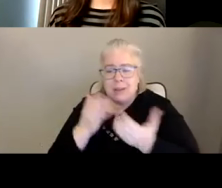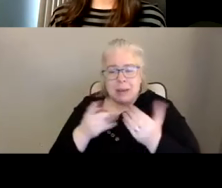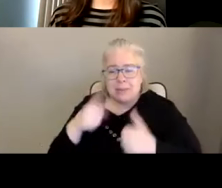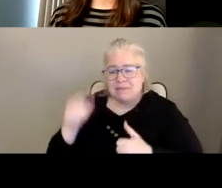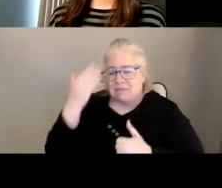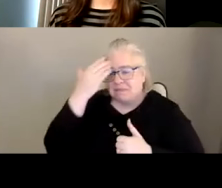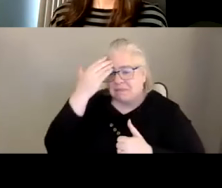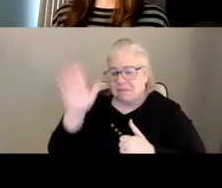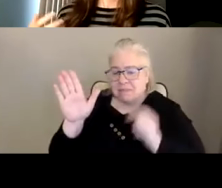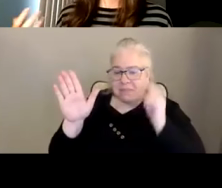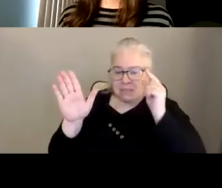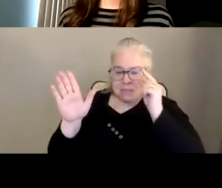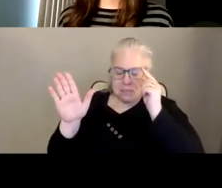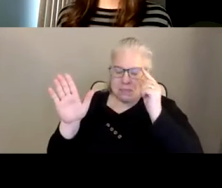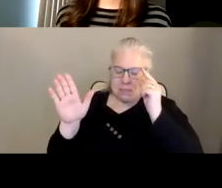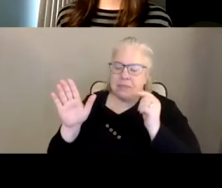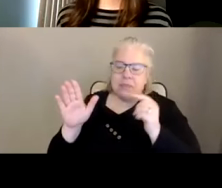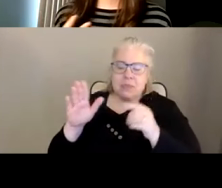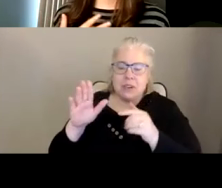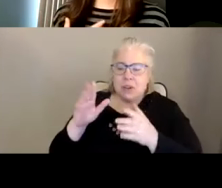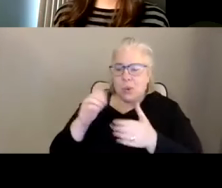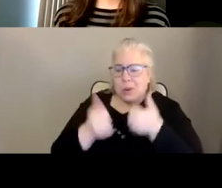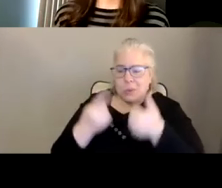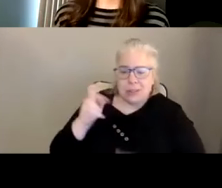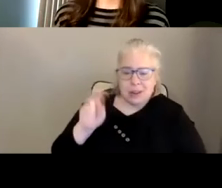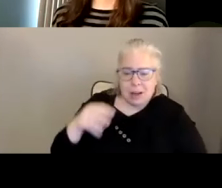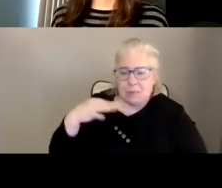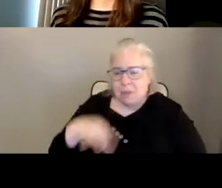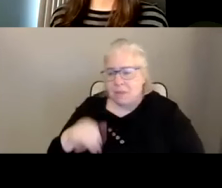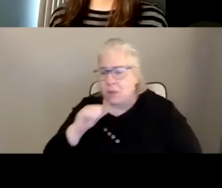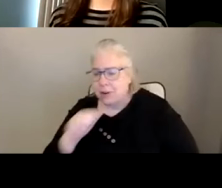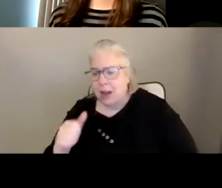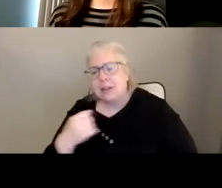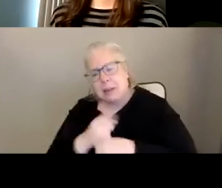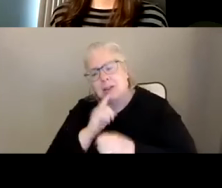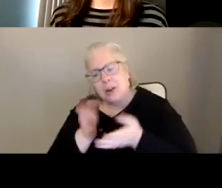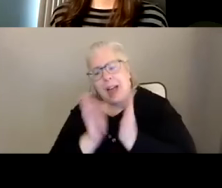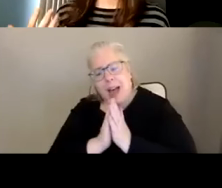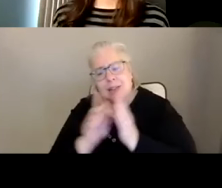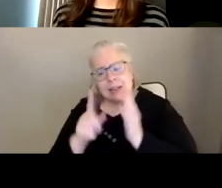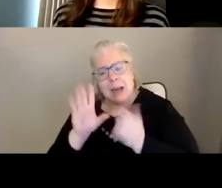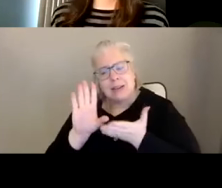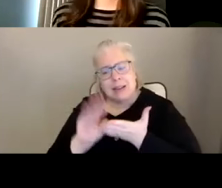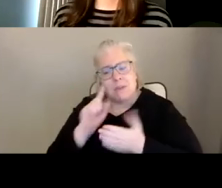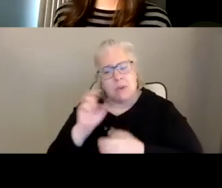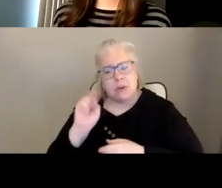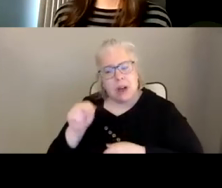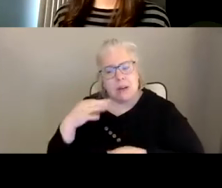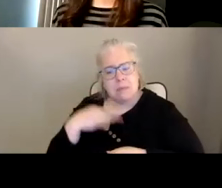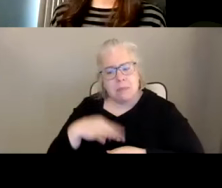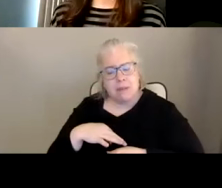or which organizations are non-profits and which ones are not. So be sure to ask about discounts as well as volume discounts.